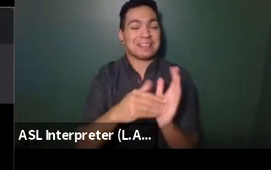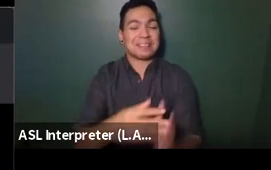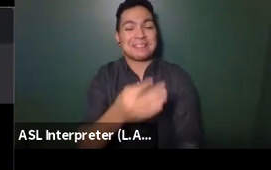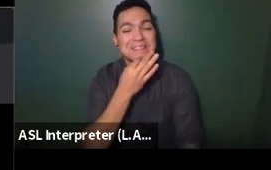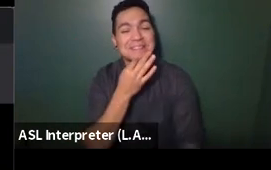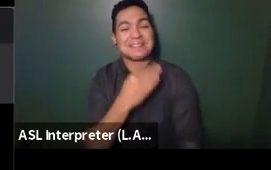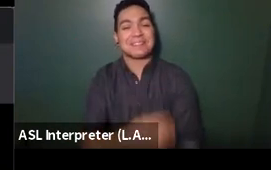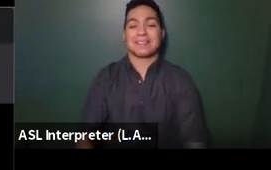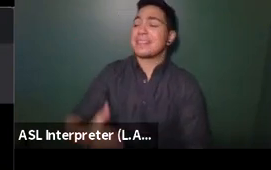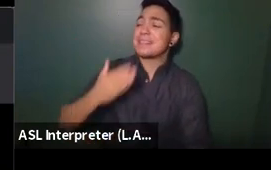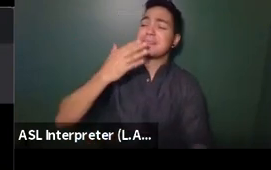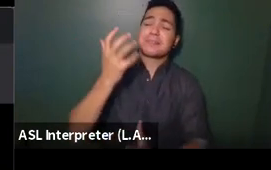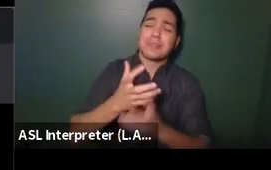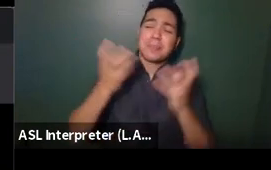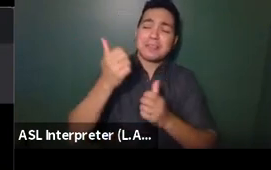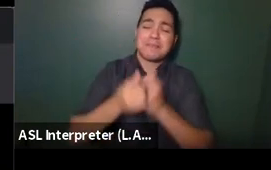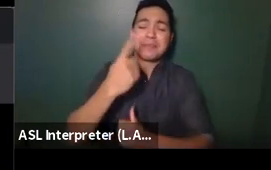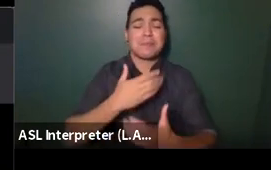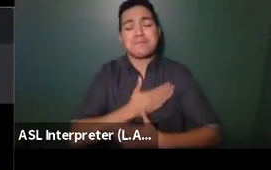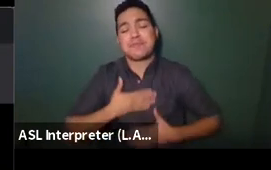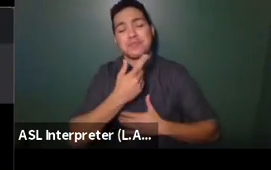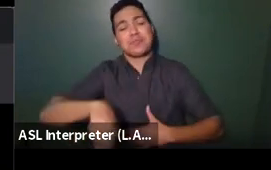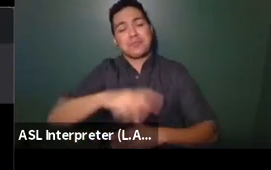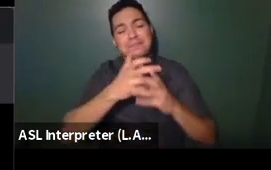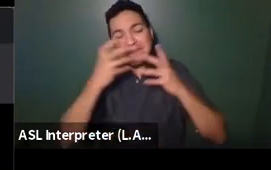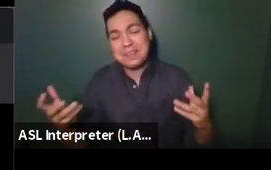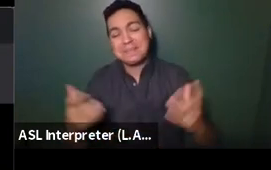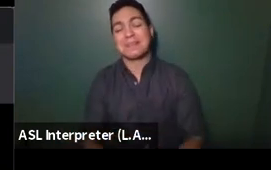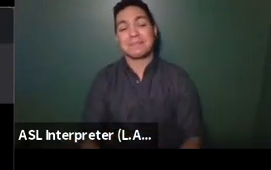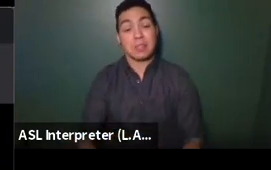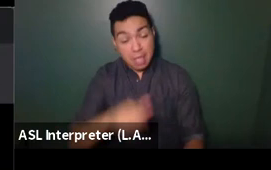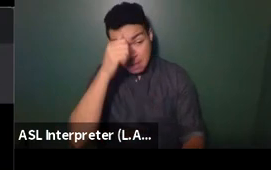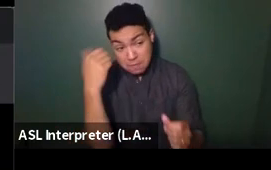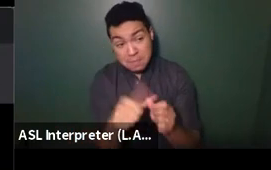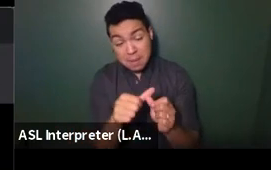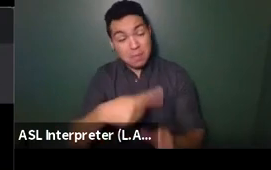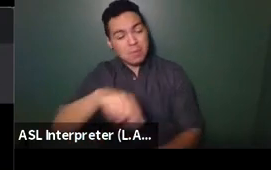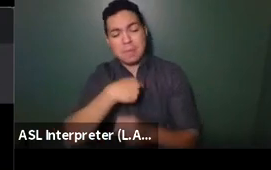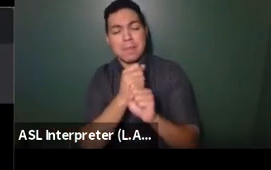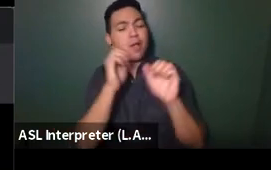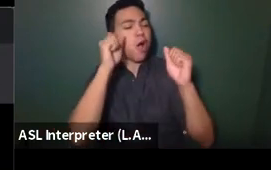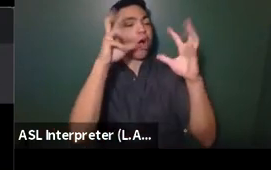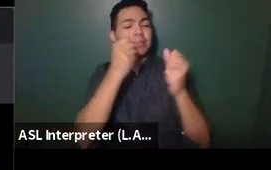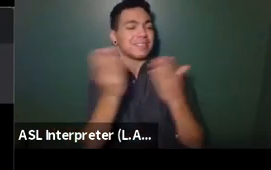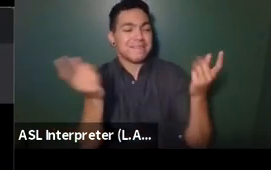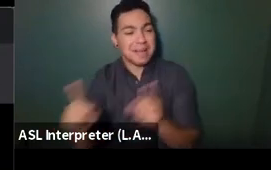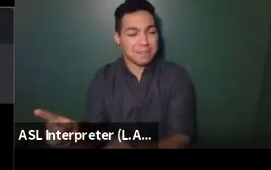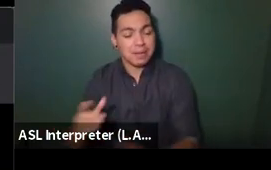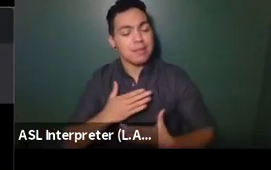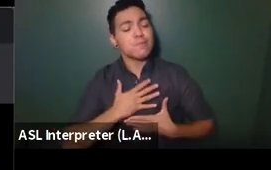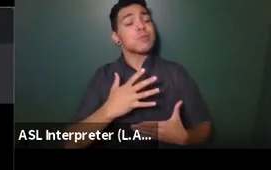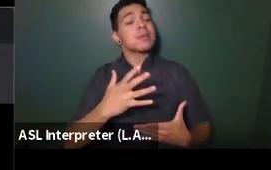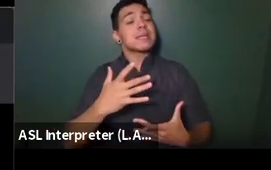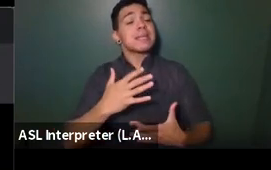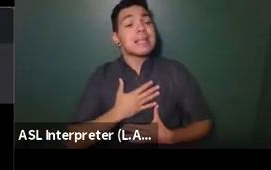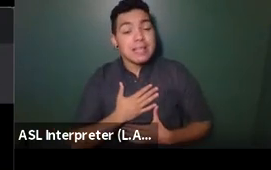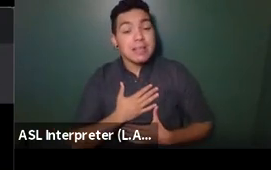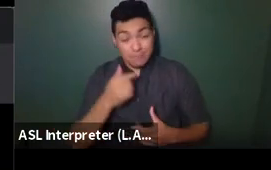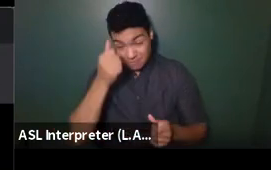Jeff Crawford: Thank you so much, everyone. We appreciate you tremendously. Remember, you're going to make awesome stuff happen, breathe and remember it's all up to us and we've got this.